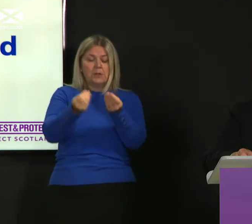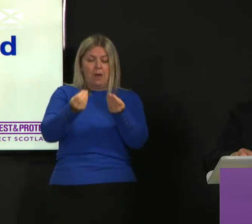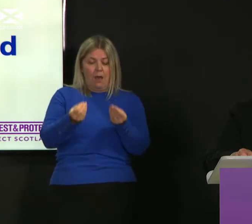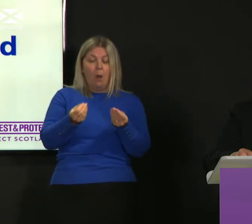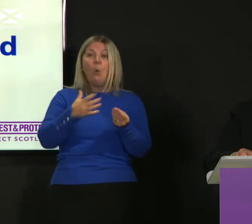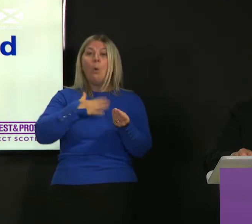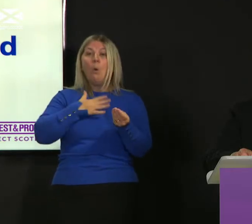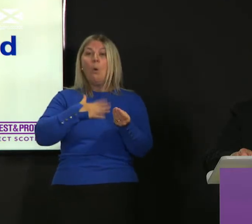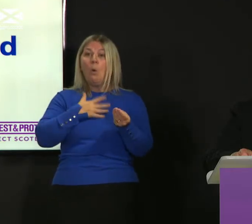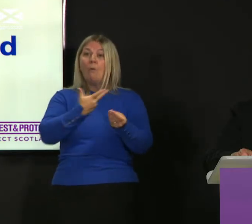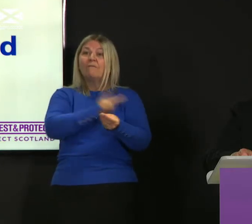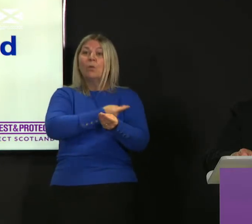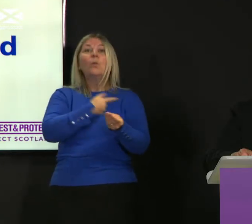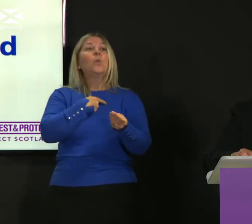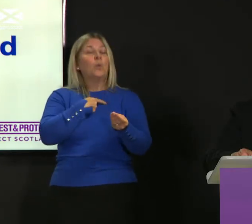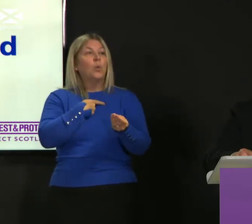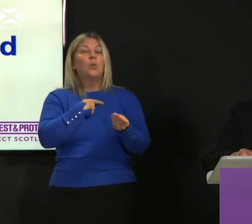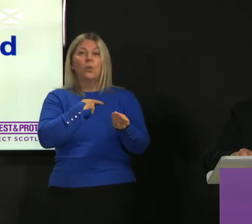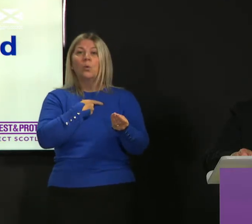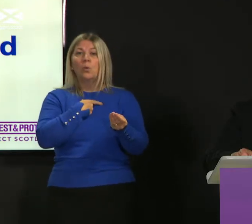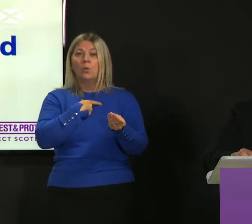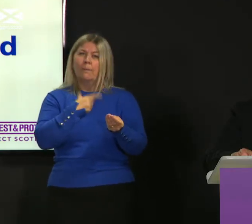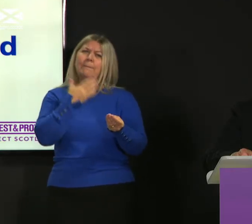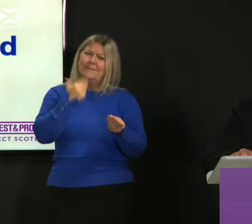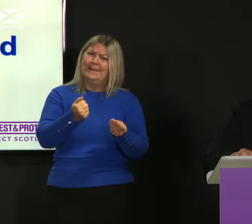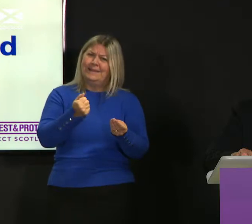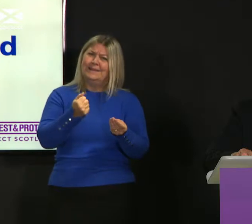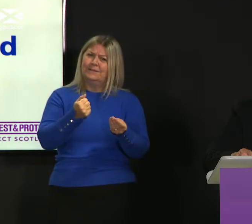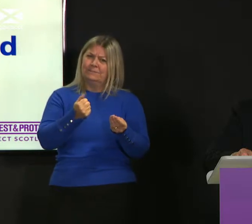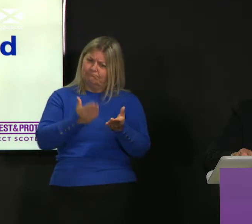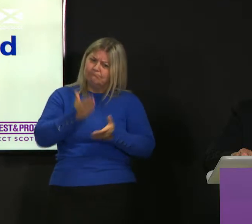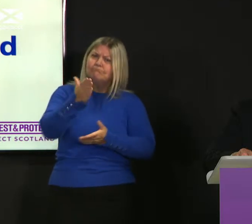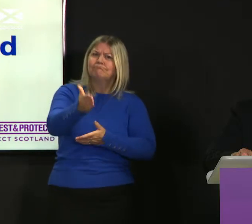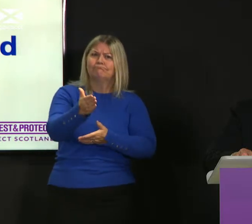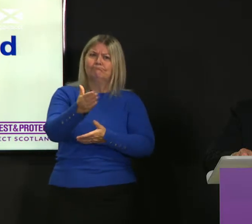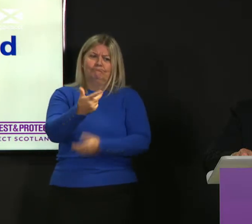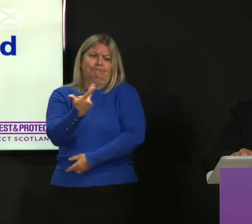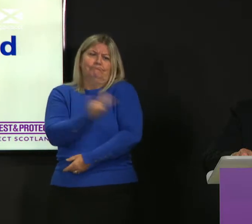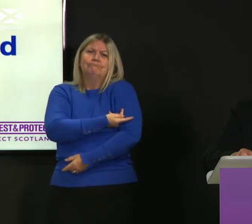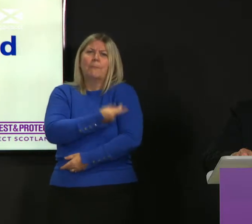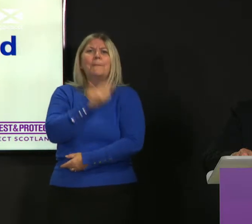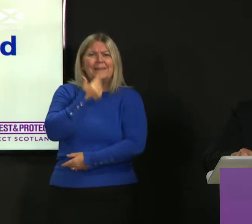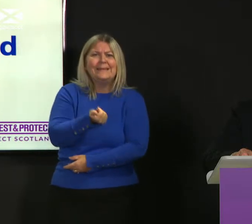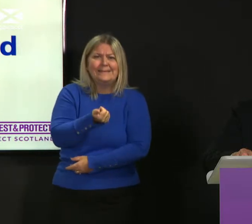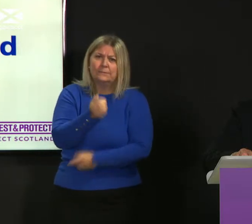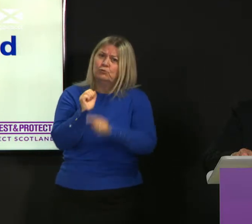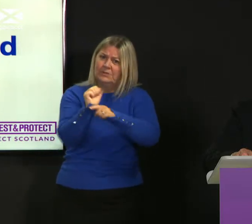and what to do please make every effort to be vaccinated. It really does protect you and